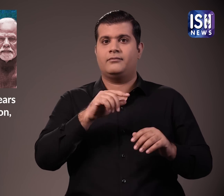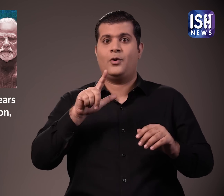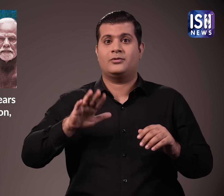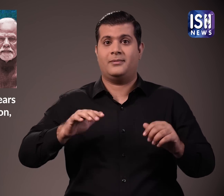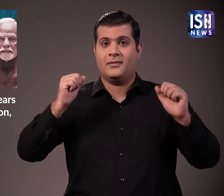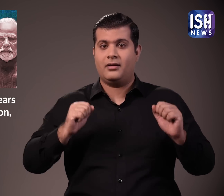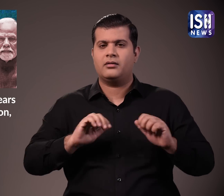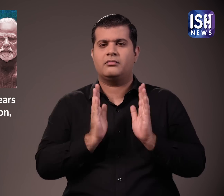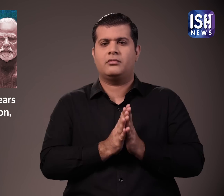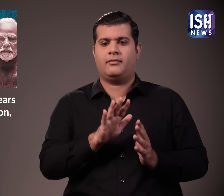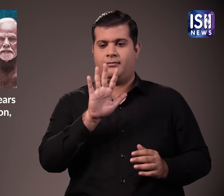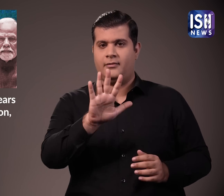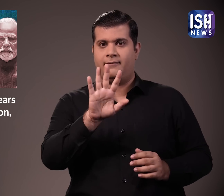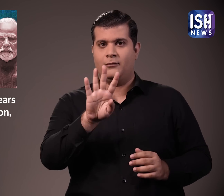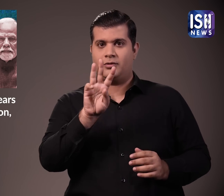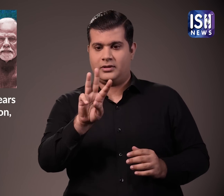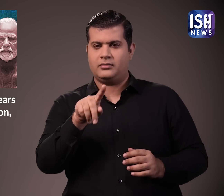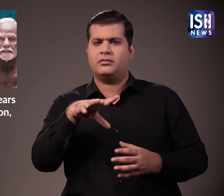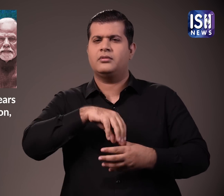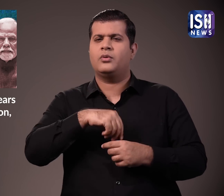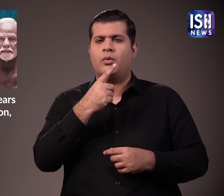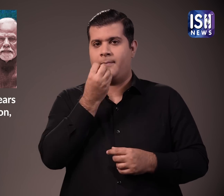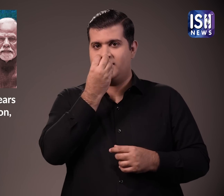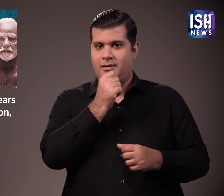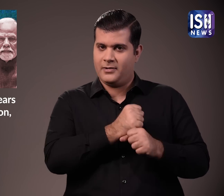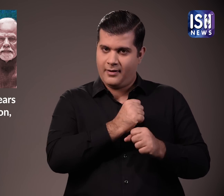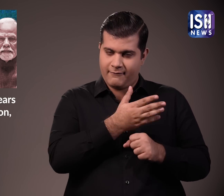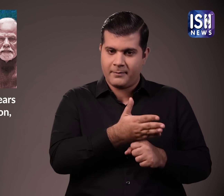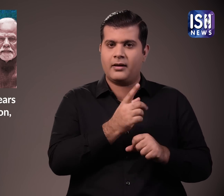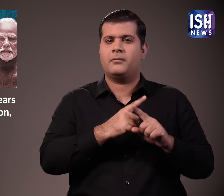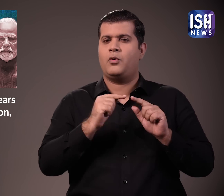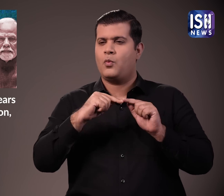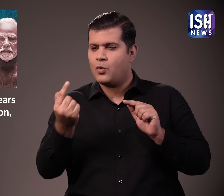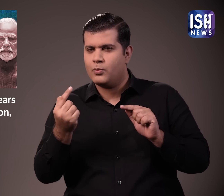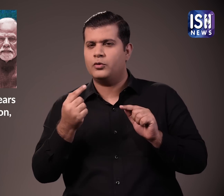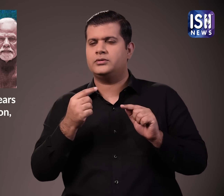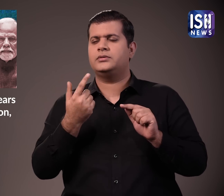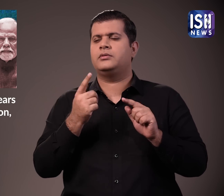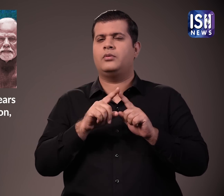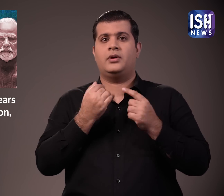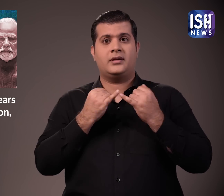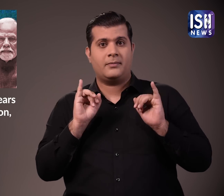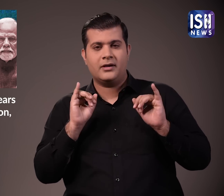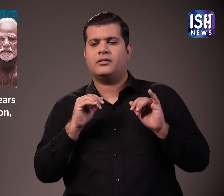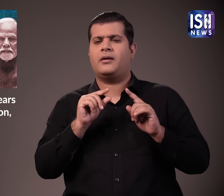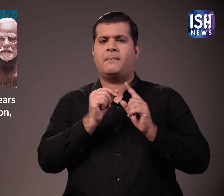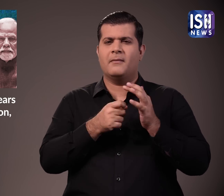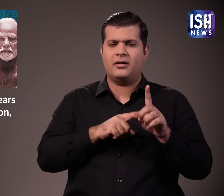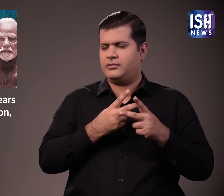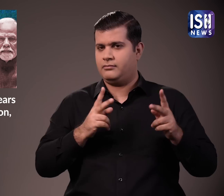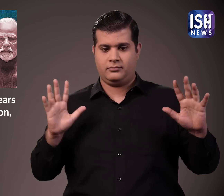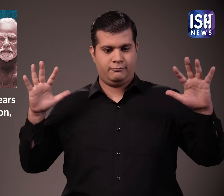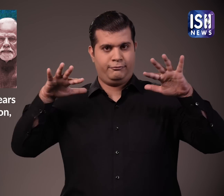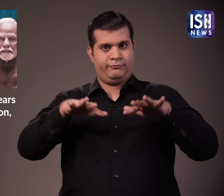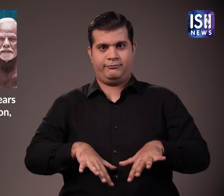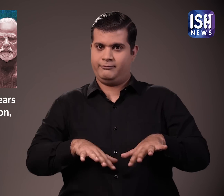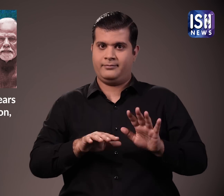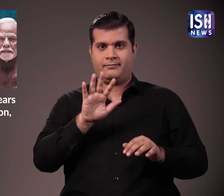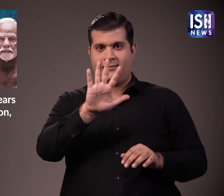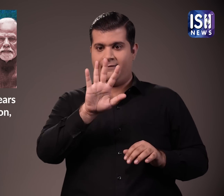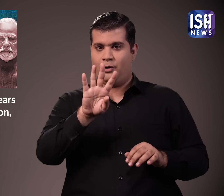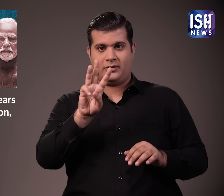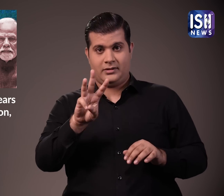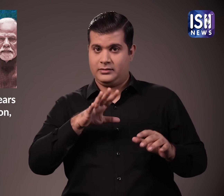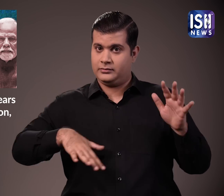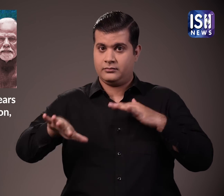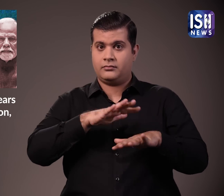There are total 543 seats in Lok Sabha, which includes BJP, it's allies, opposition parties, independent parties etc.